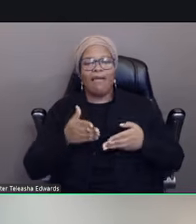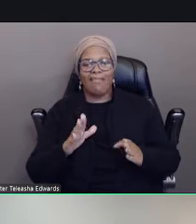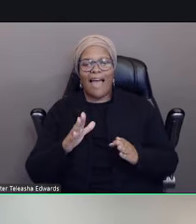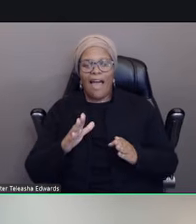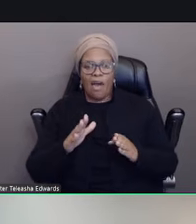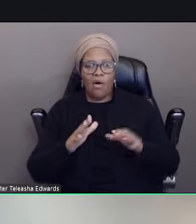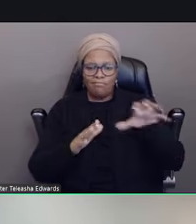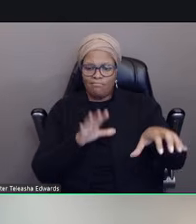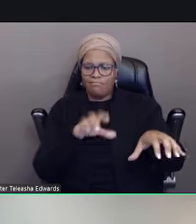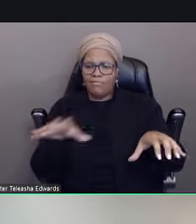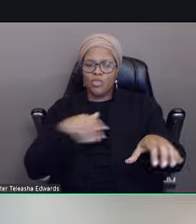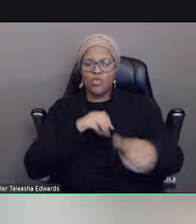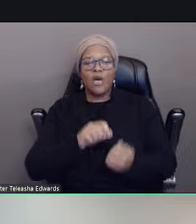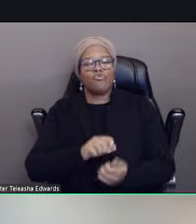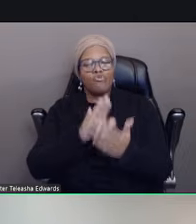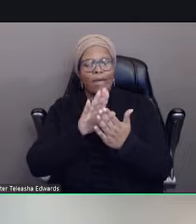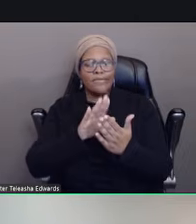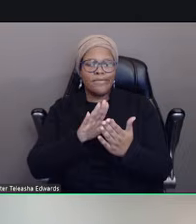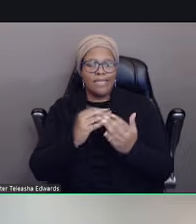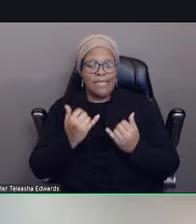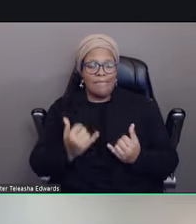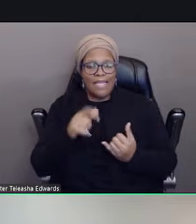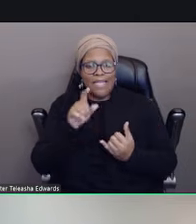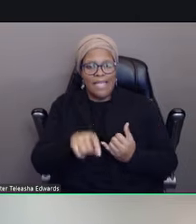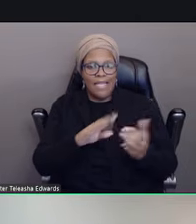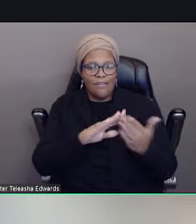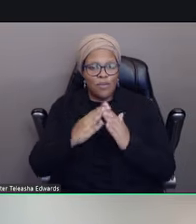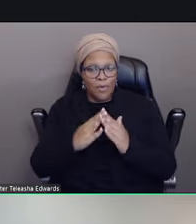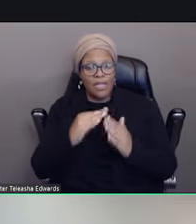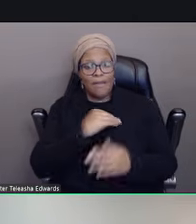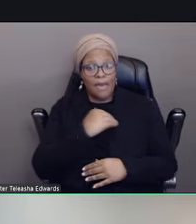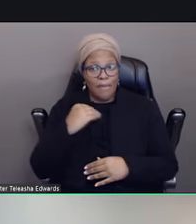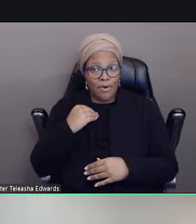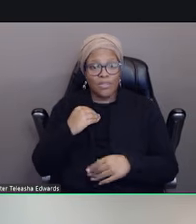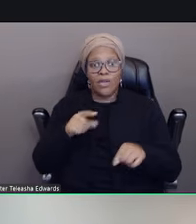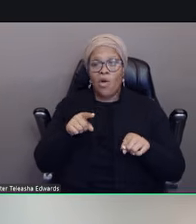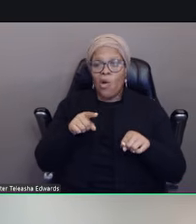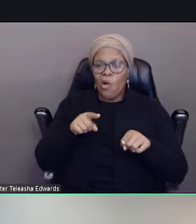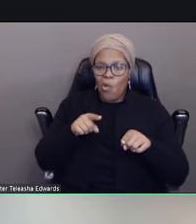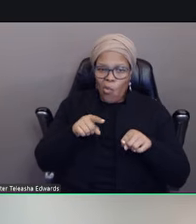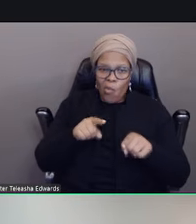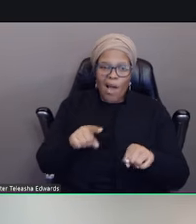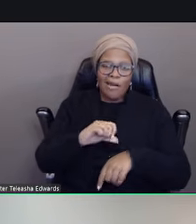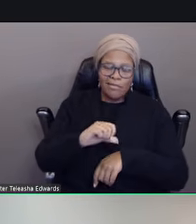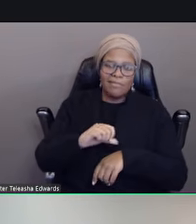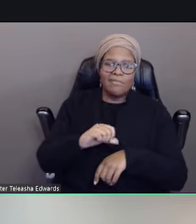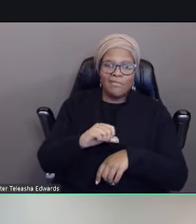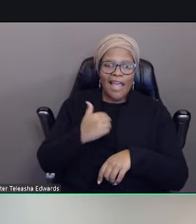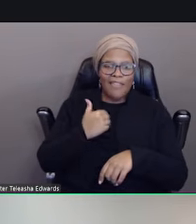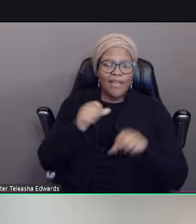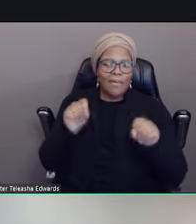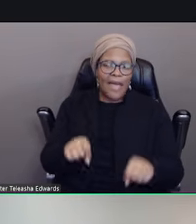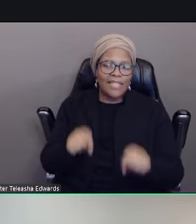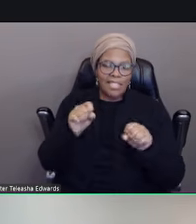immediate needs of those community members while building capacity for long-term sustainability.